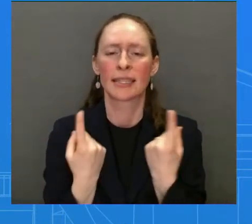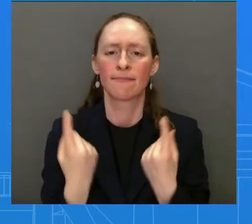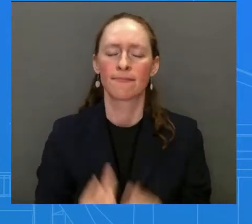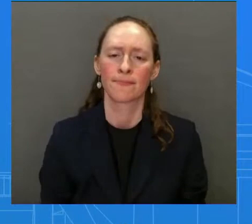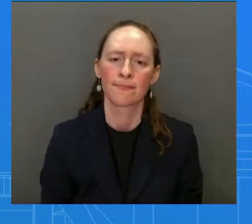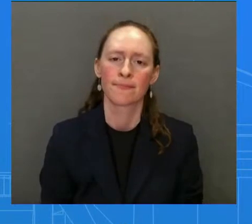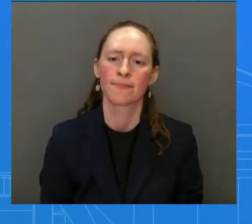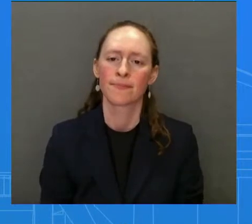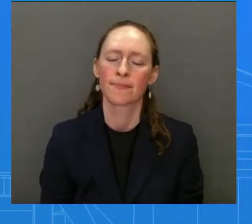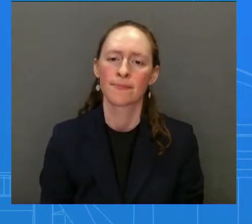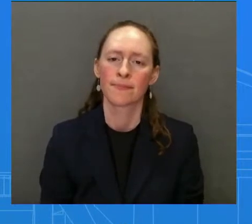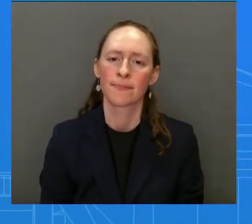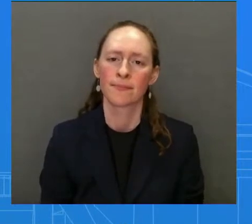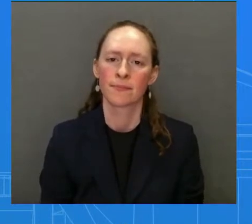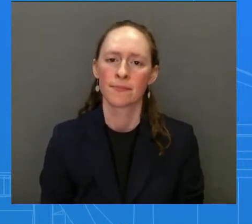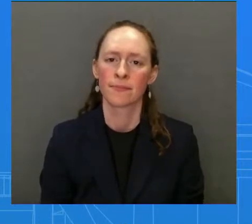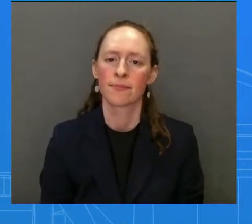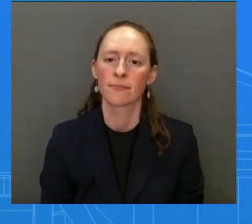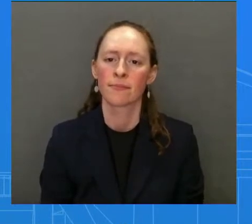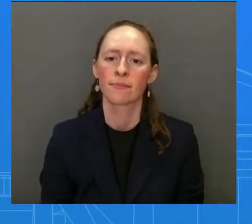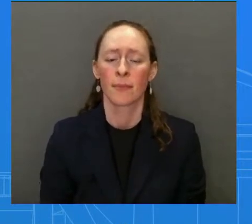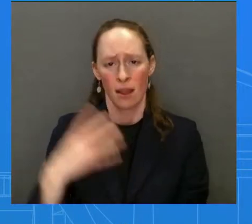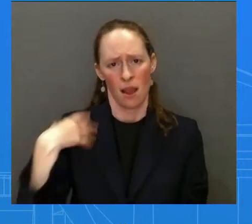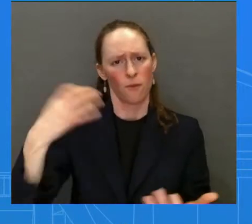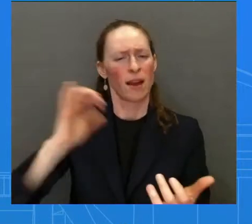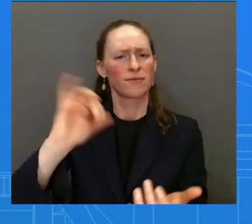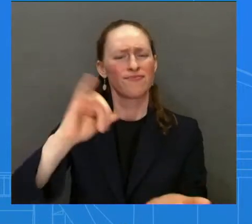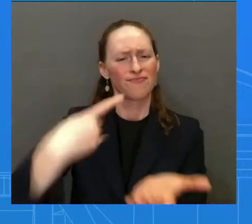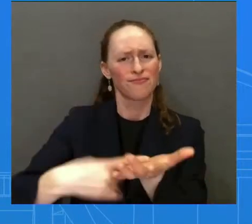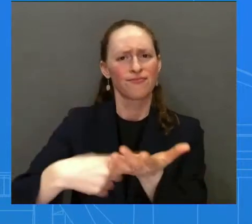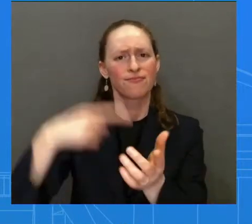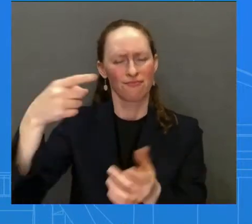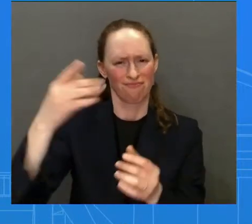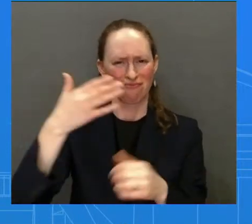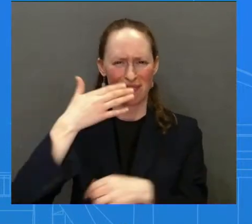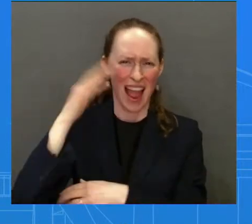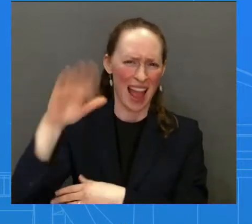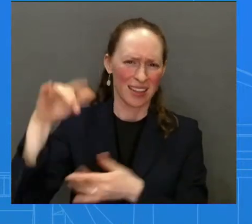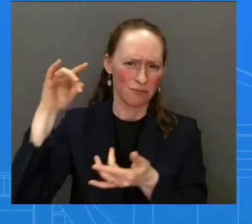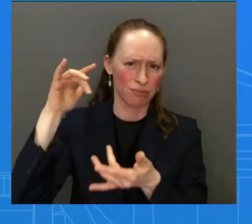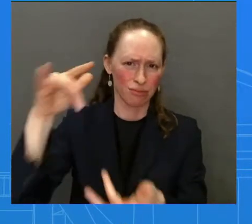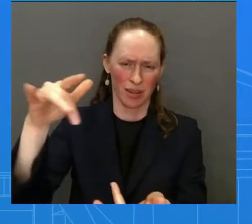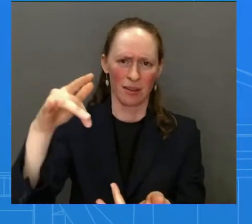As the President said in a statement over the weekend, he and the First Lady are praying for those